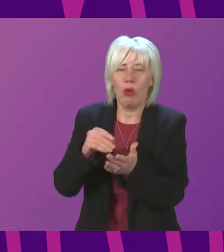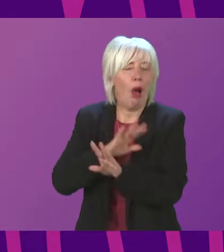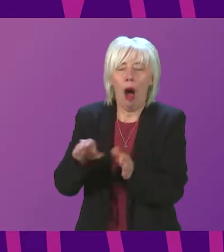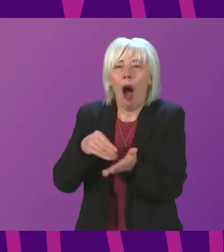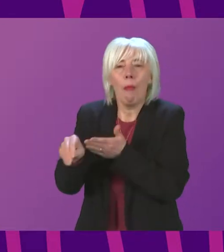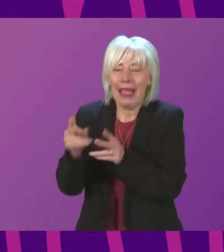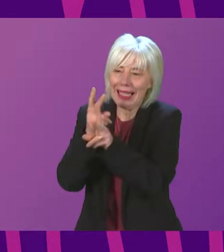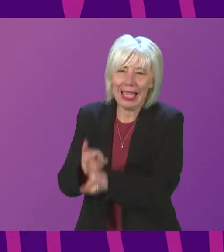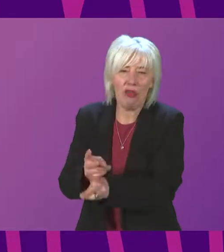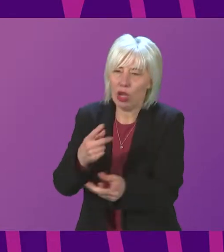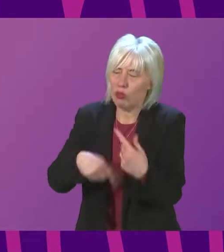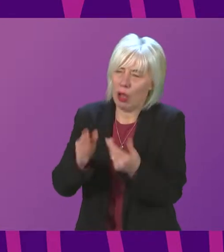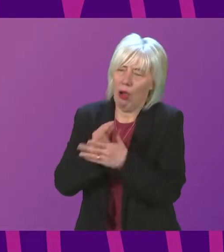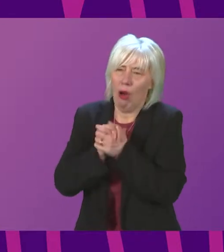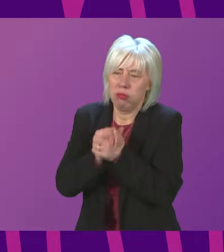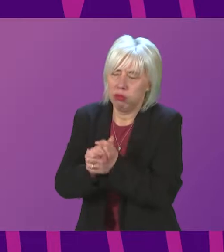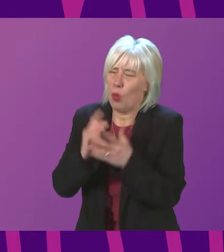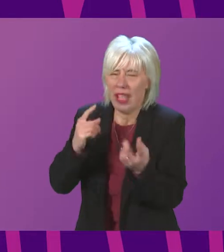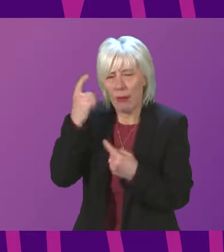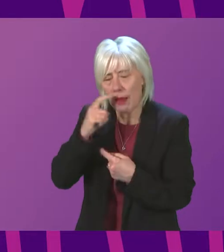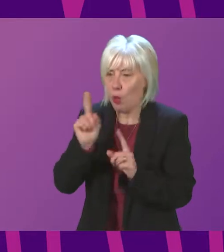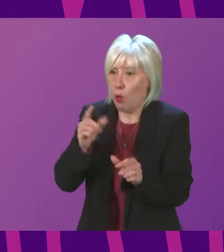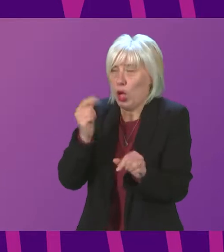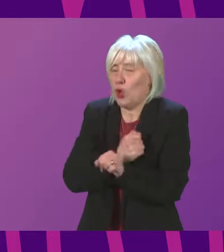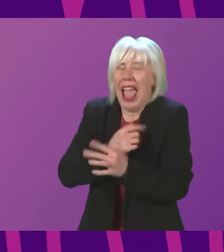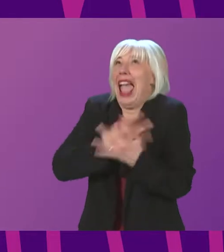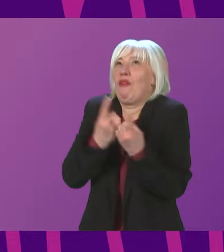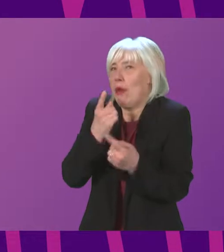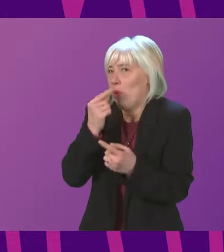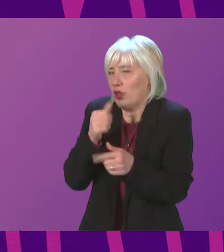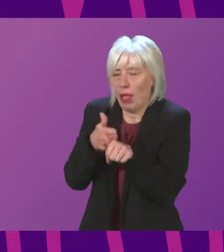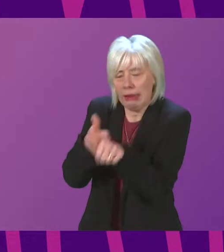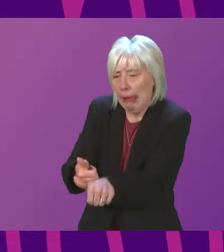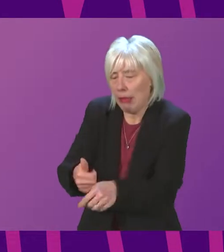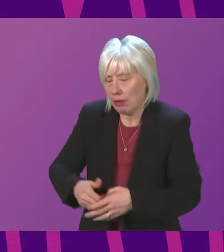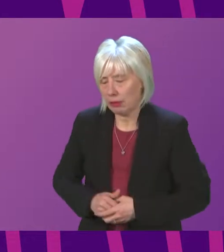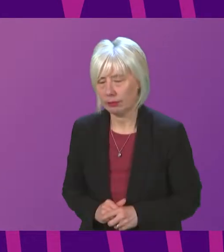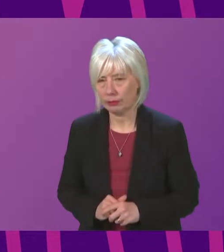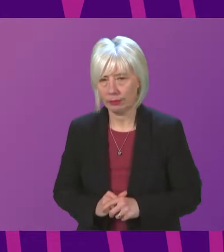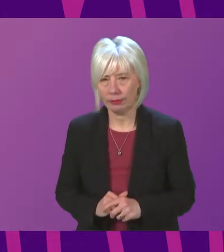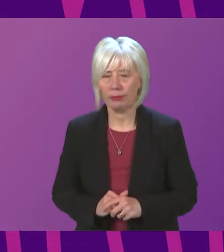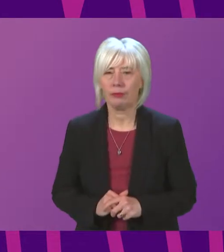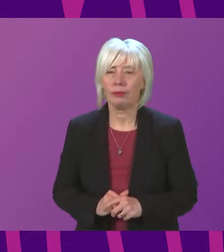have to consider very seriously everything that we can possibly do to help them.